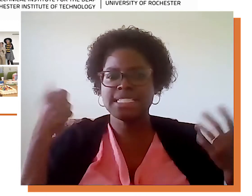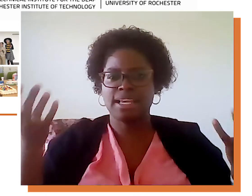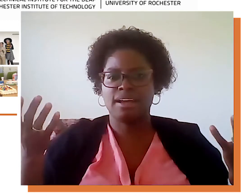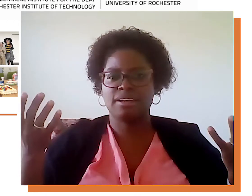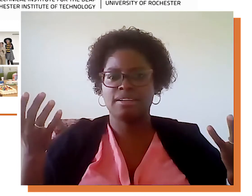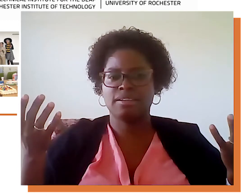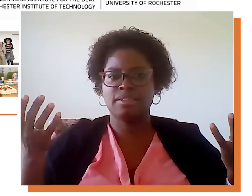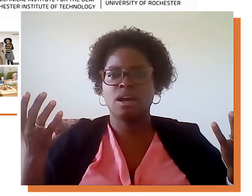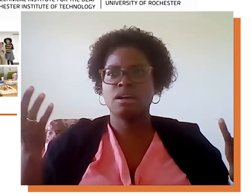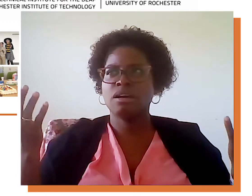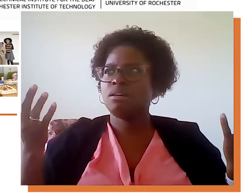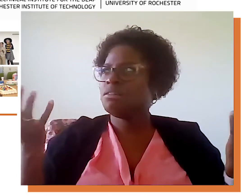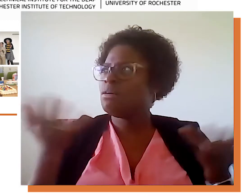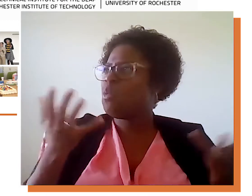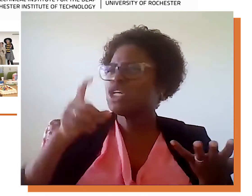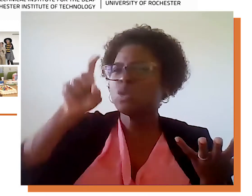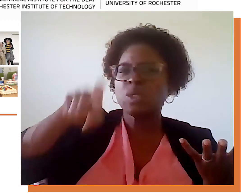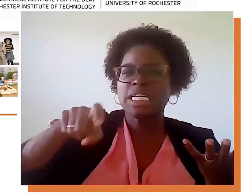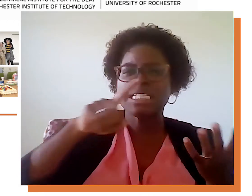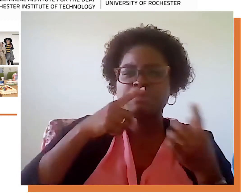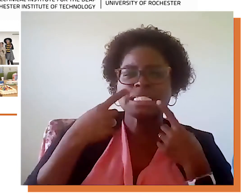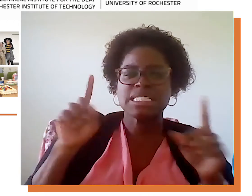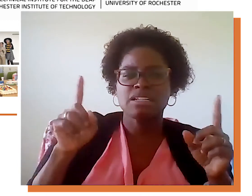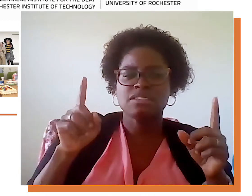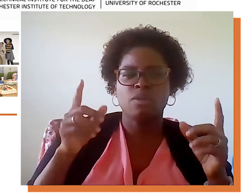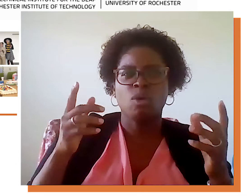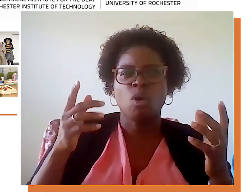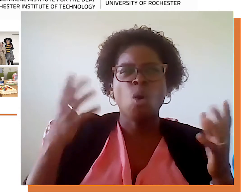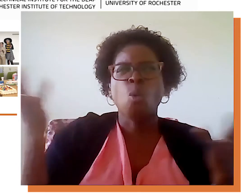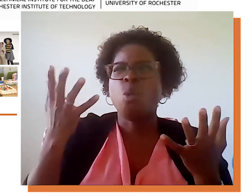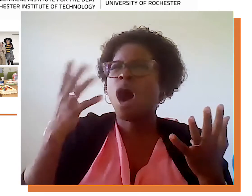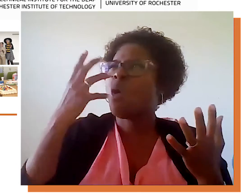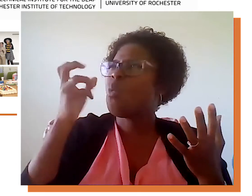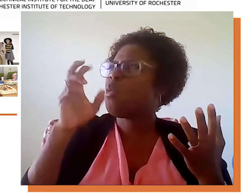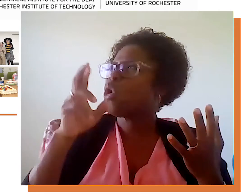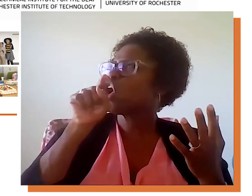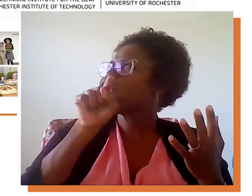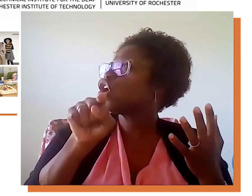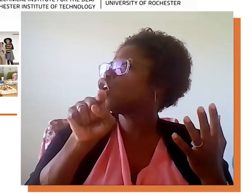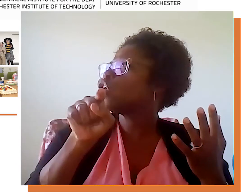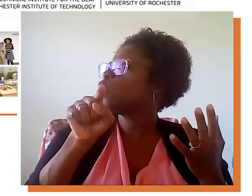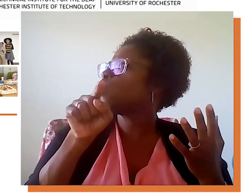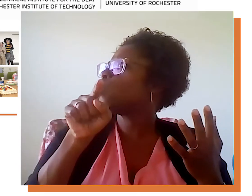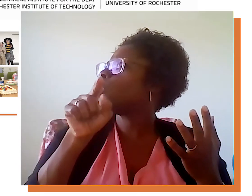This is an important question, right? When you ask yourself "what do you need to be successful?